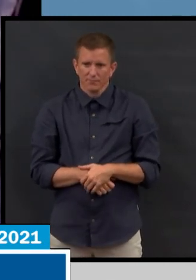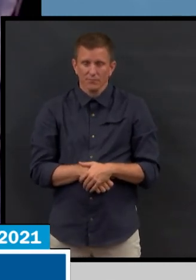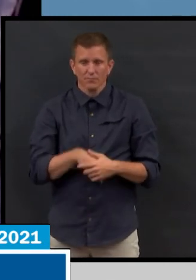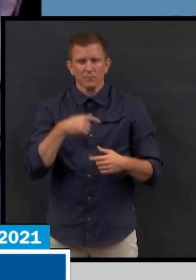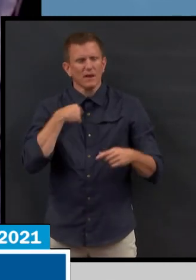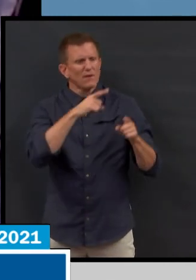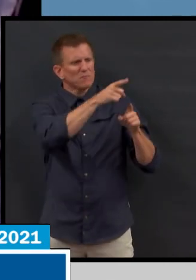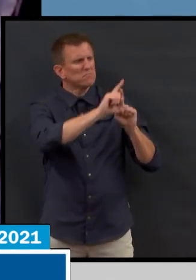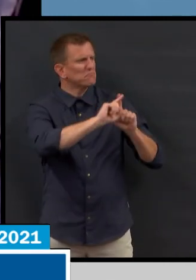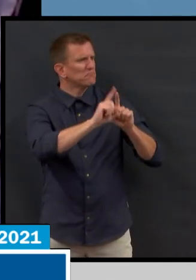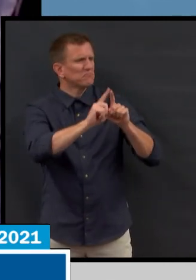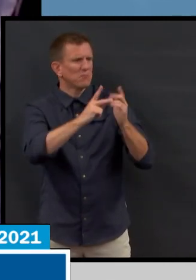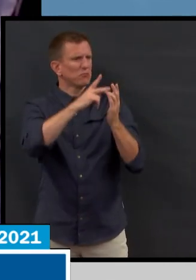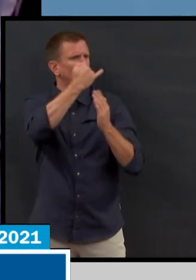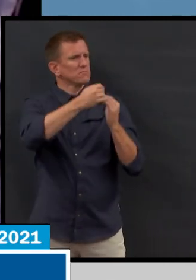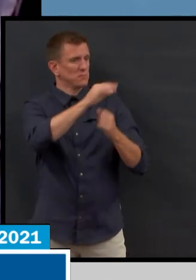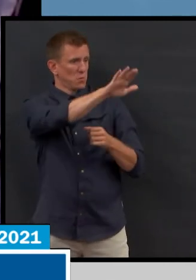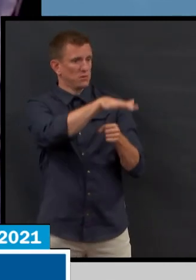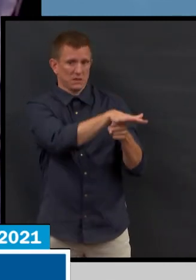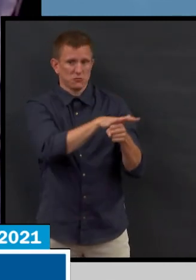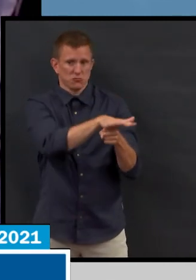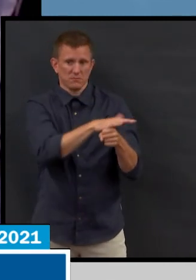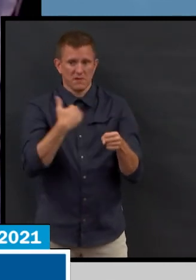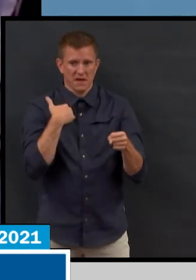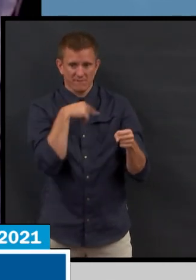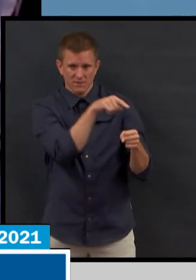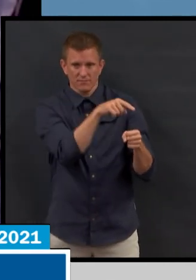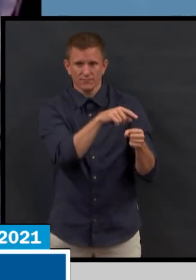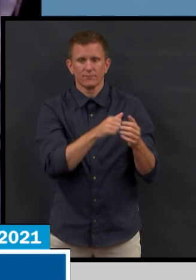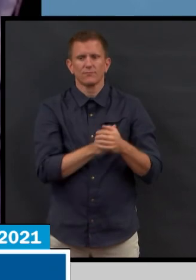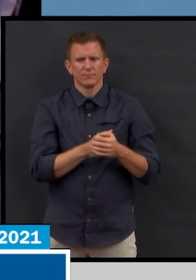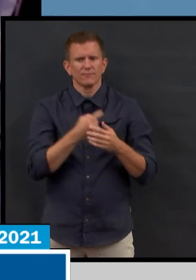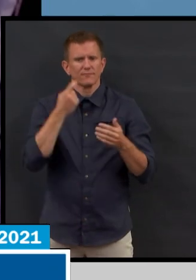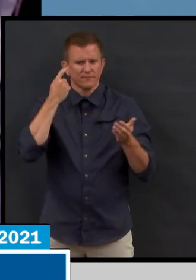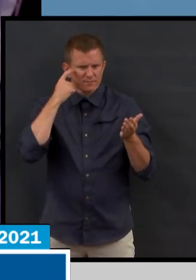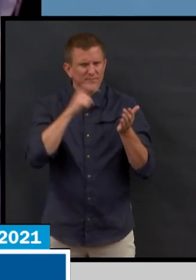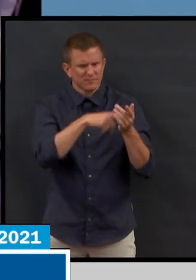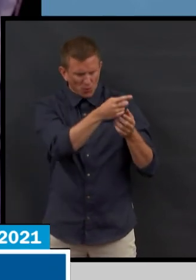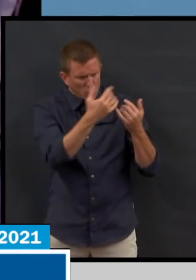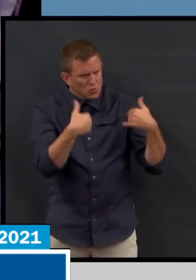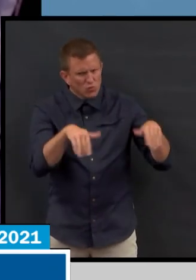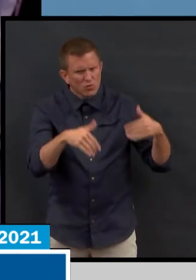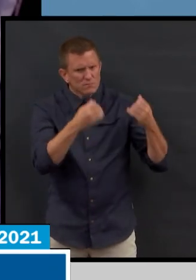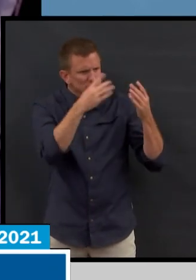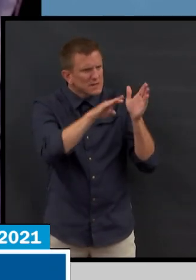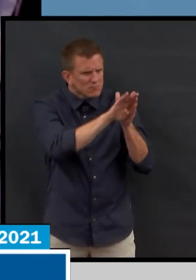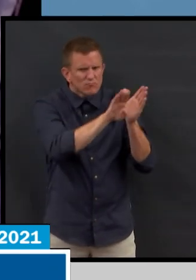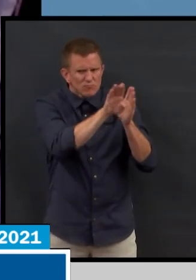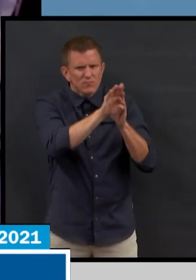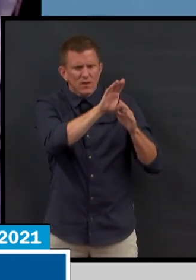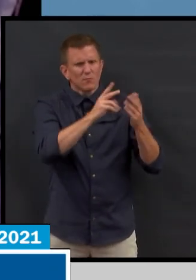positive so much negativity is happening and this person is saying what good projects things that